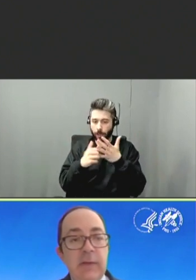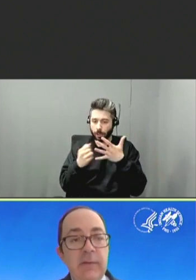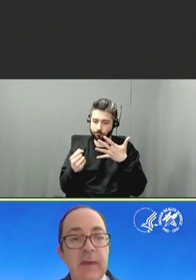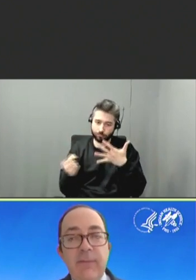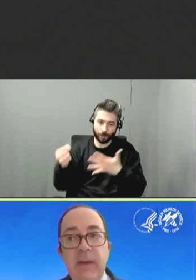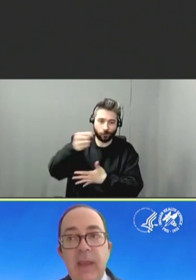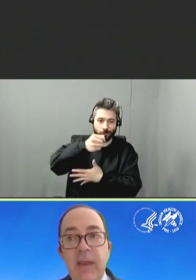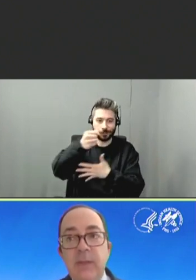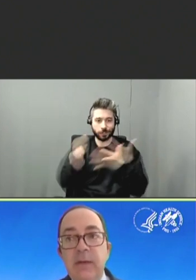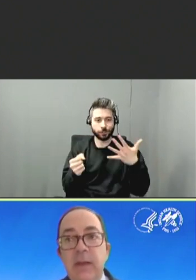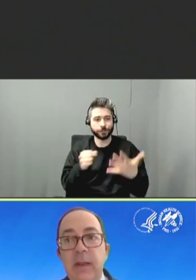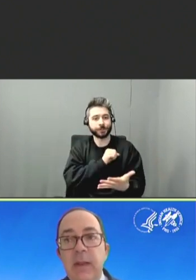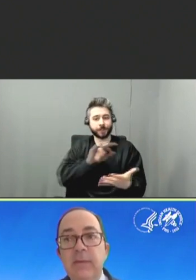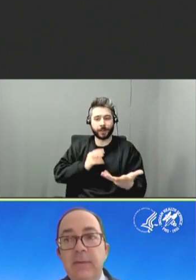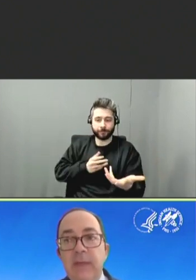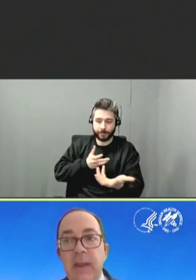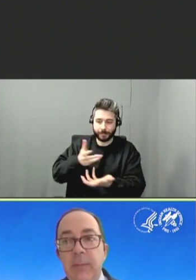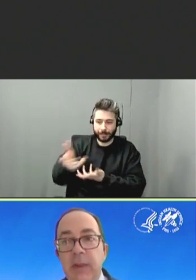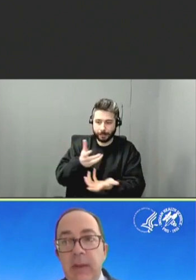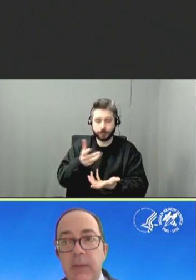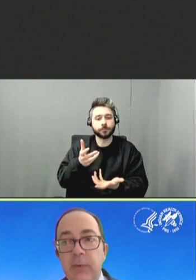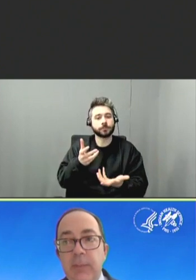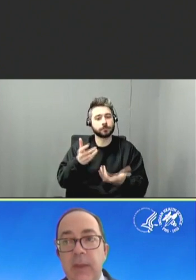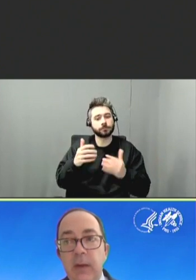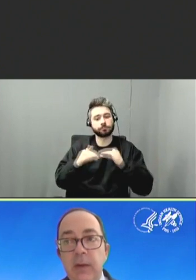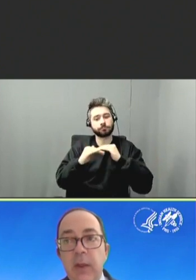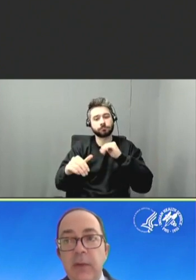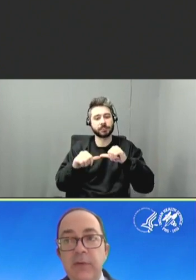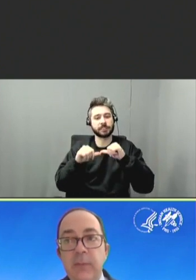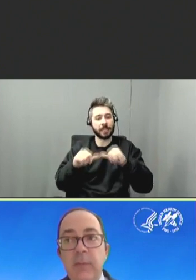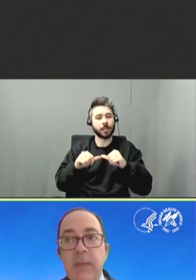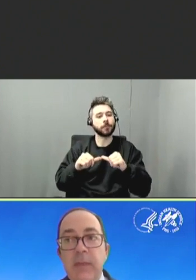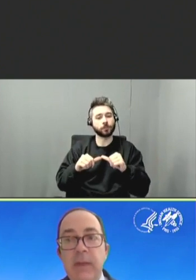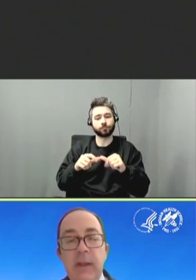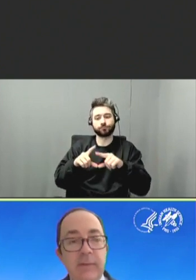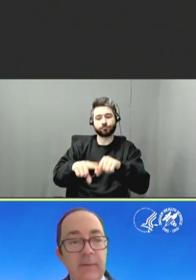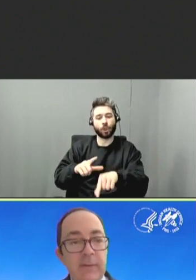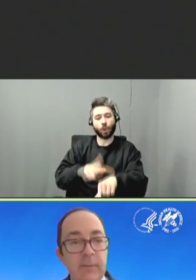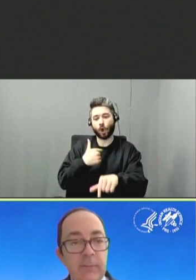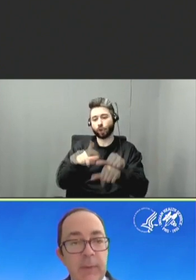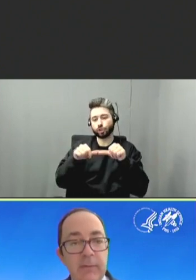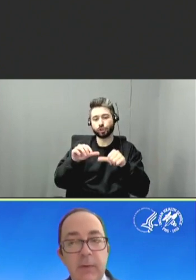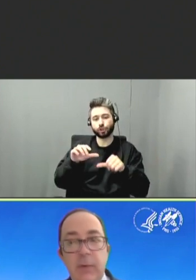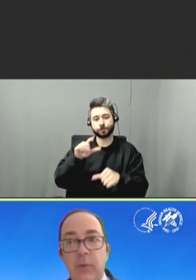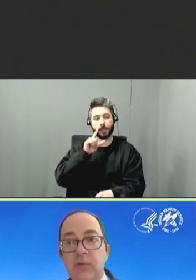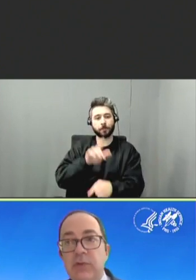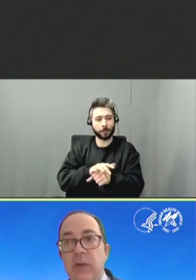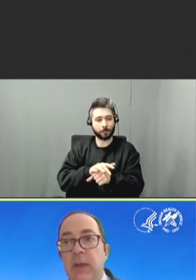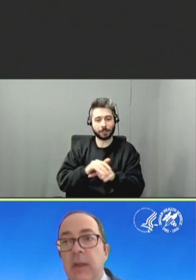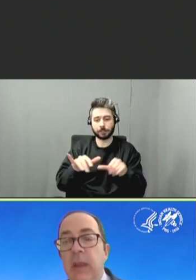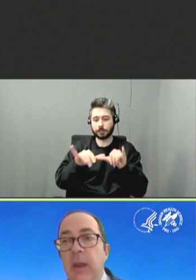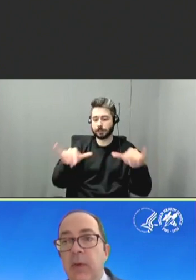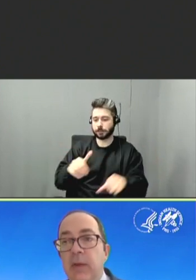and staff engagement. Its sustainability will depend on a long-term commitment and a systems based approach.